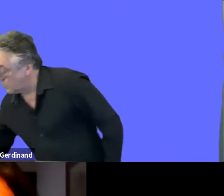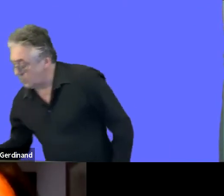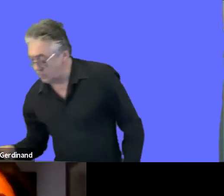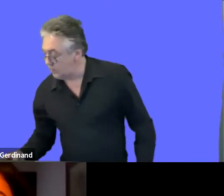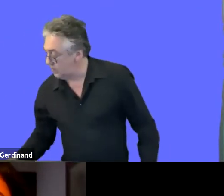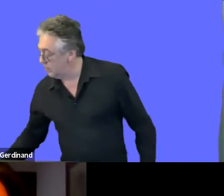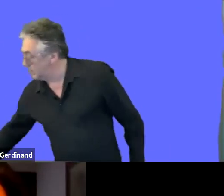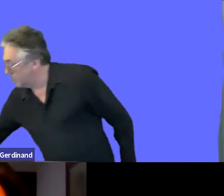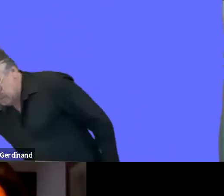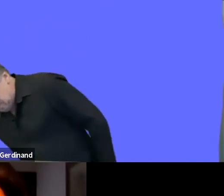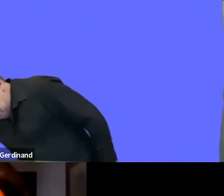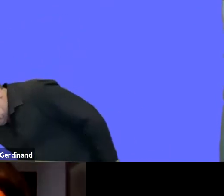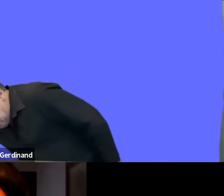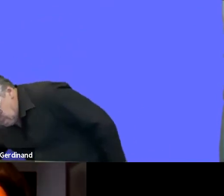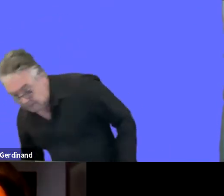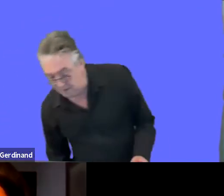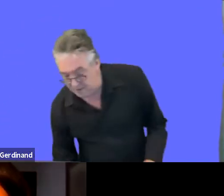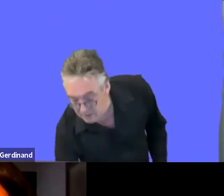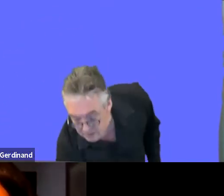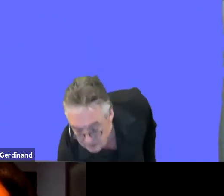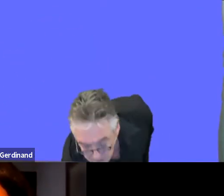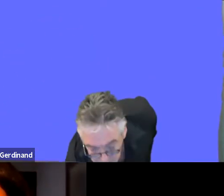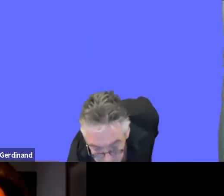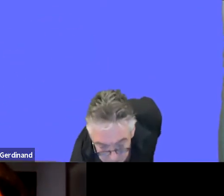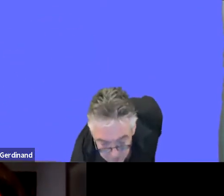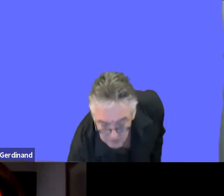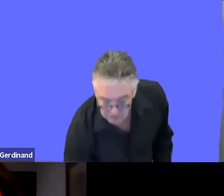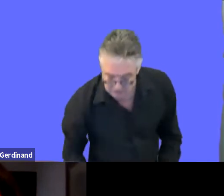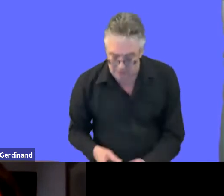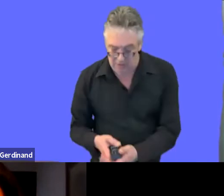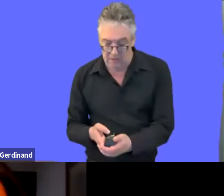which engage with the law, and use the law as part of our advocacy